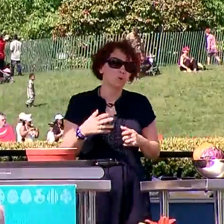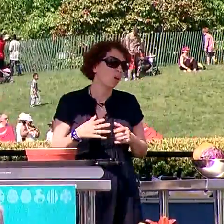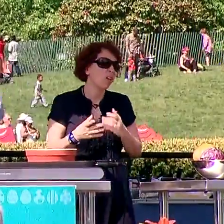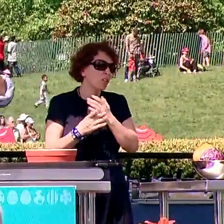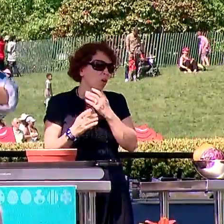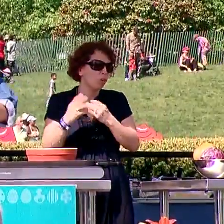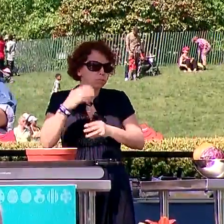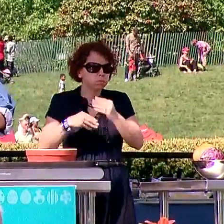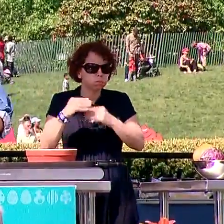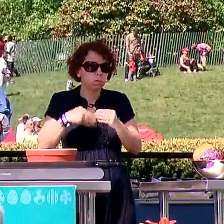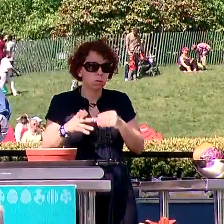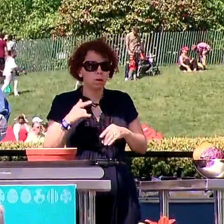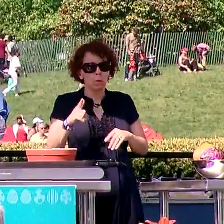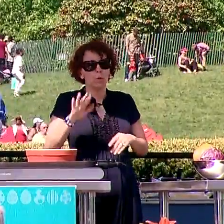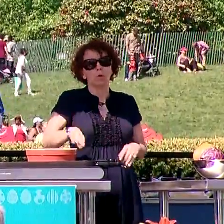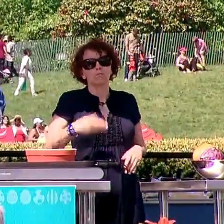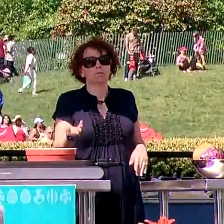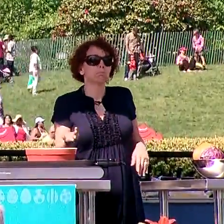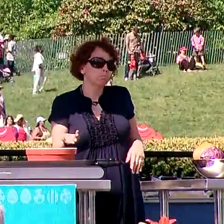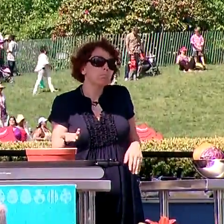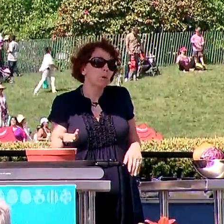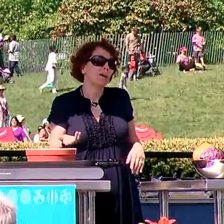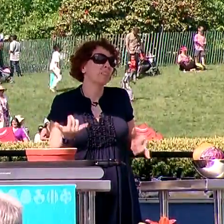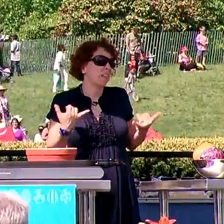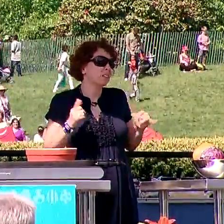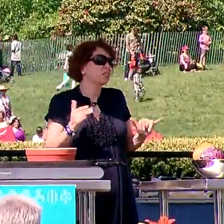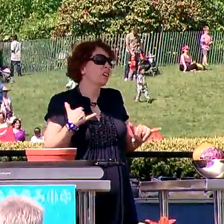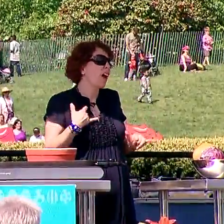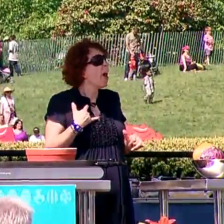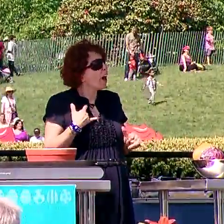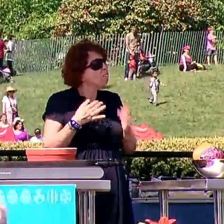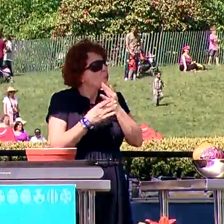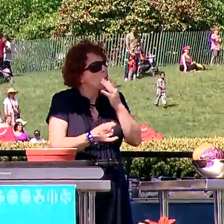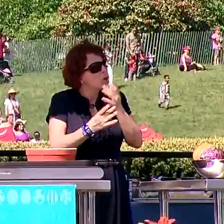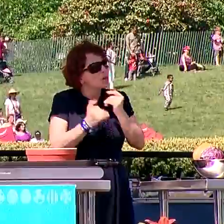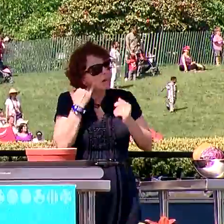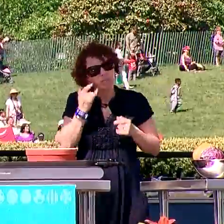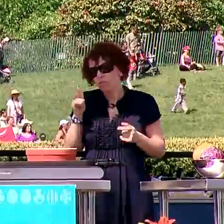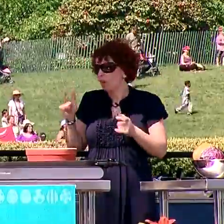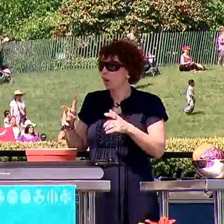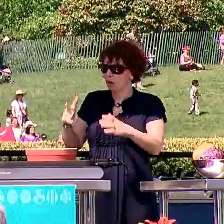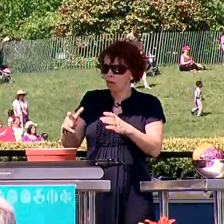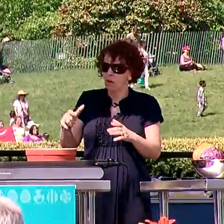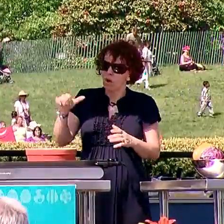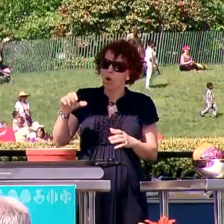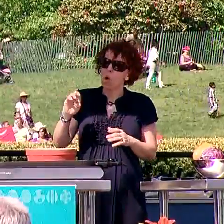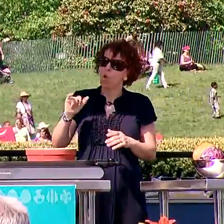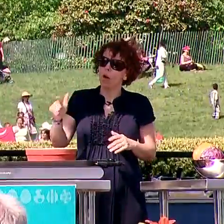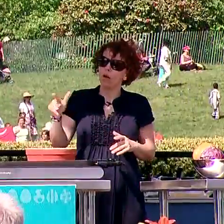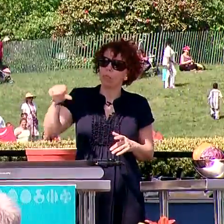Because when you turn them over, then they're going to have oil. Otherwise if you put the oil in the pan, they absorb the oil,